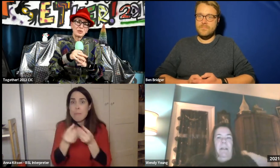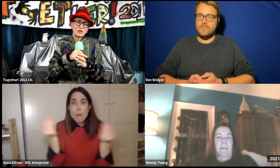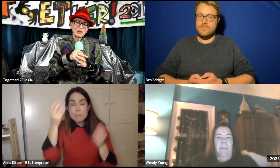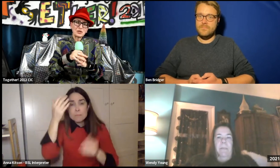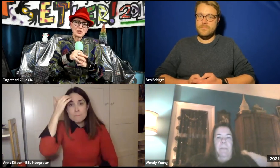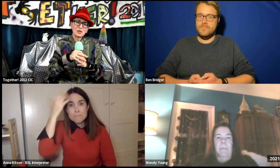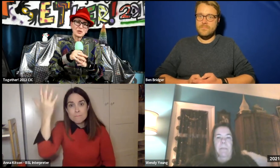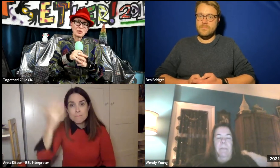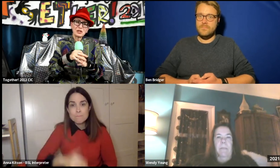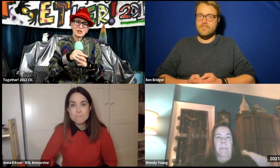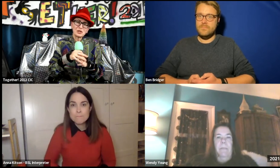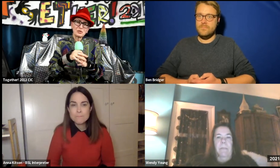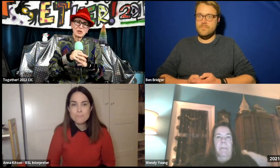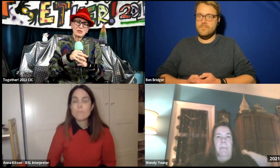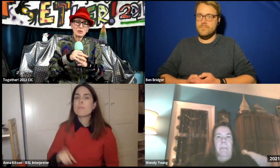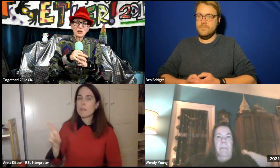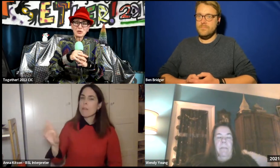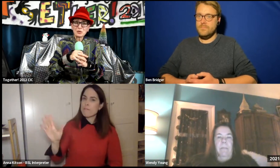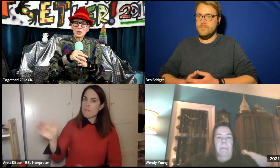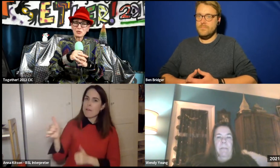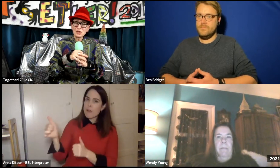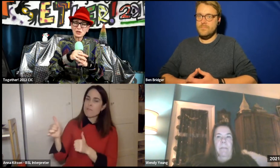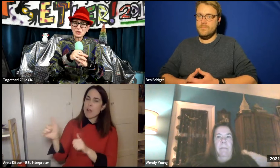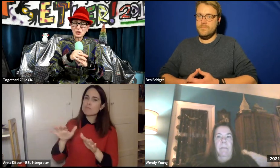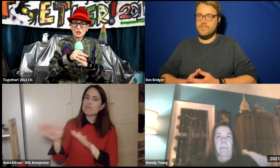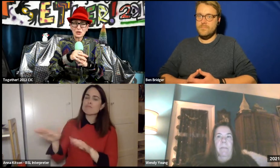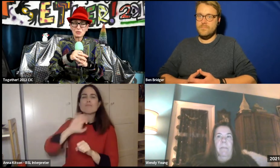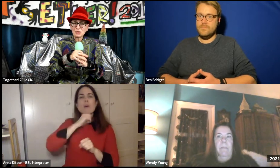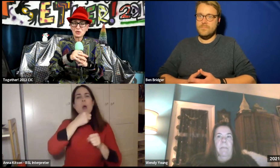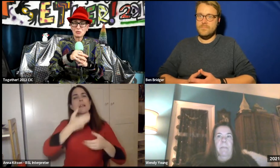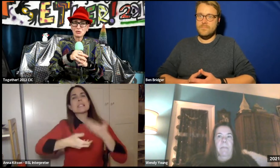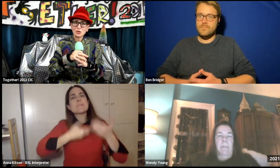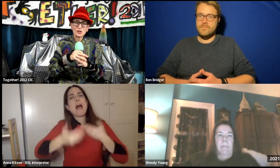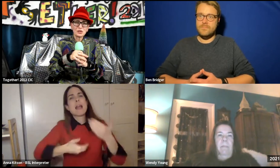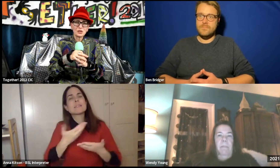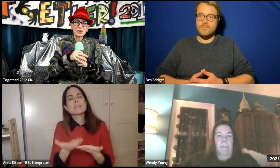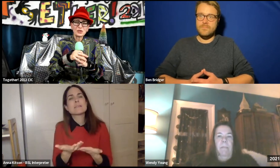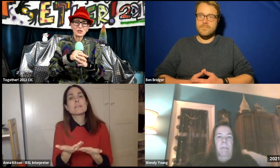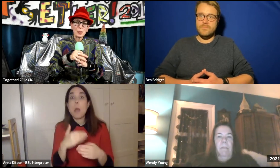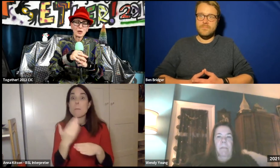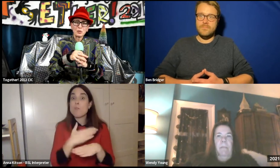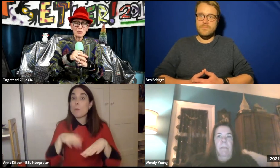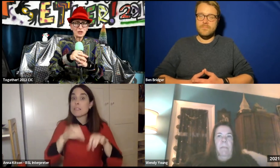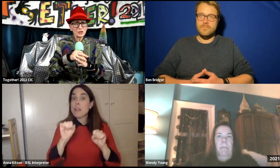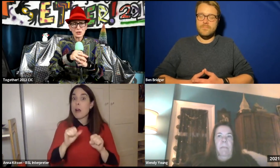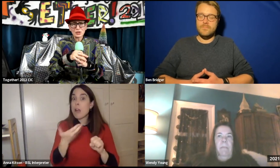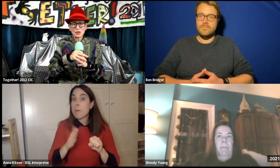Wendy I'll just say to everybody else what I was saying to the interpreters before we started when we started this